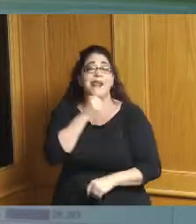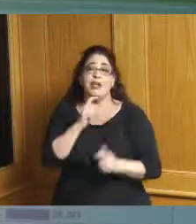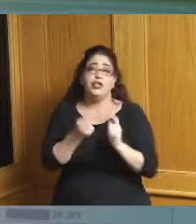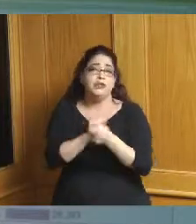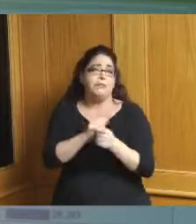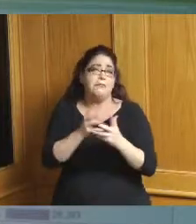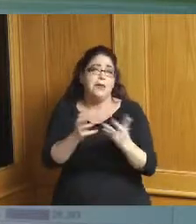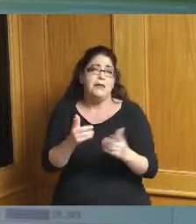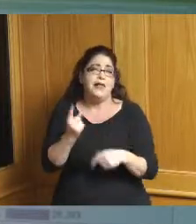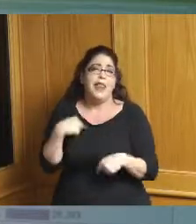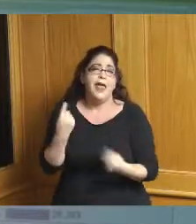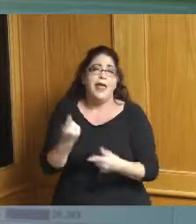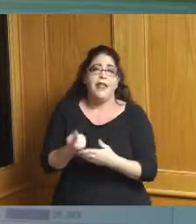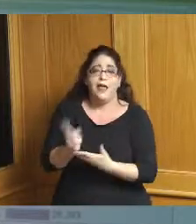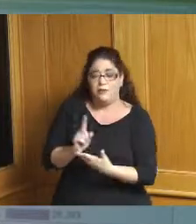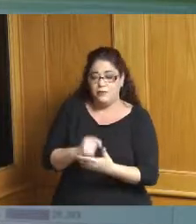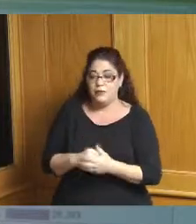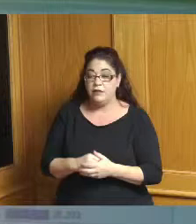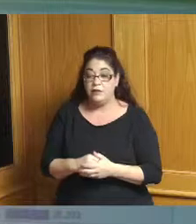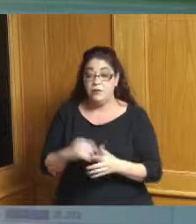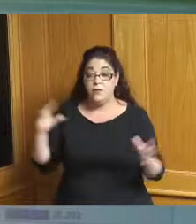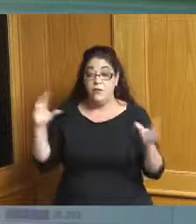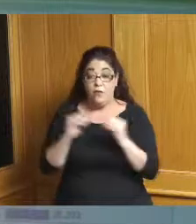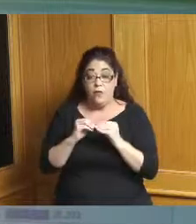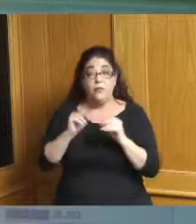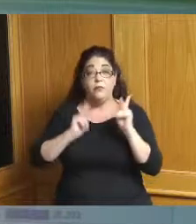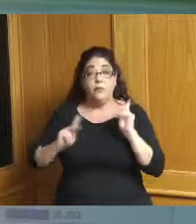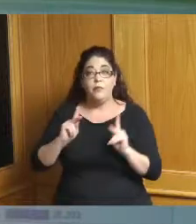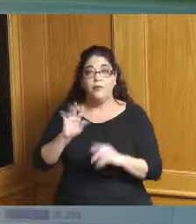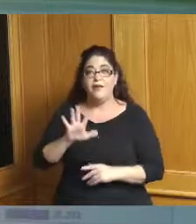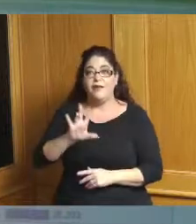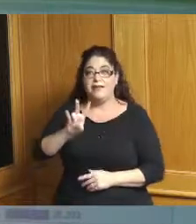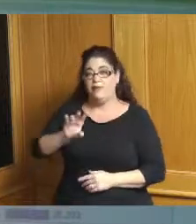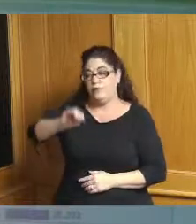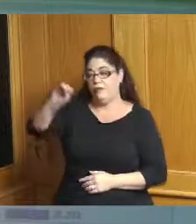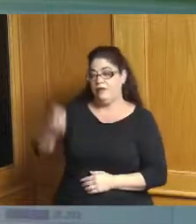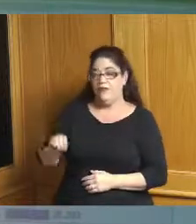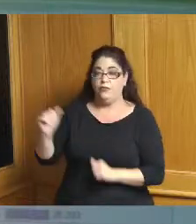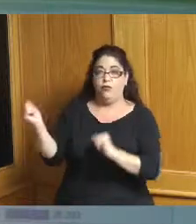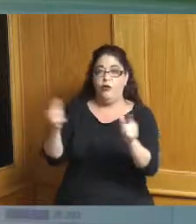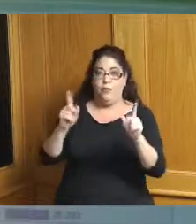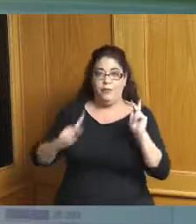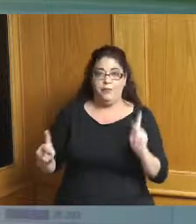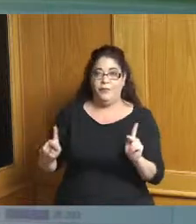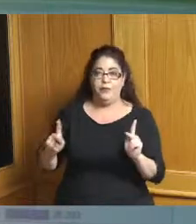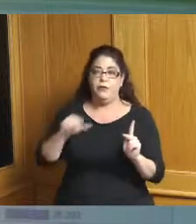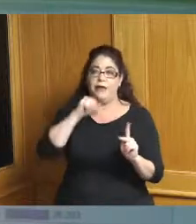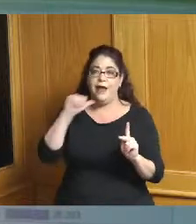at last week our total population we are at 57 percent so continuing to inch up just slowly